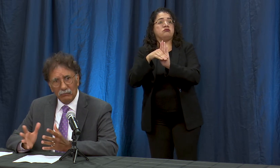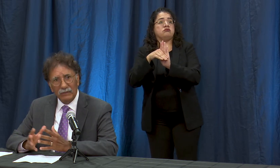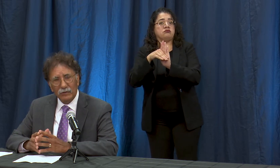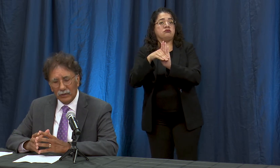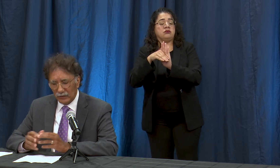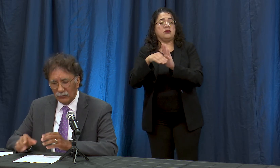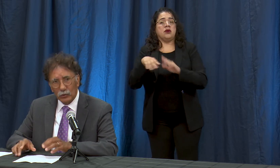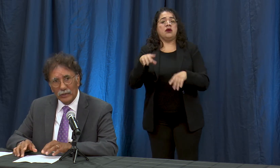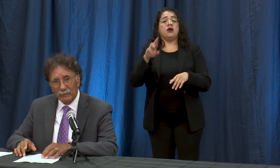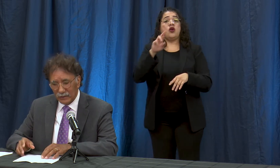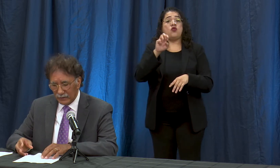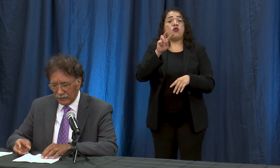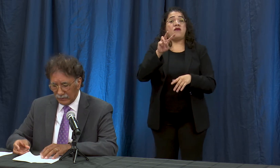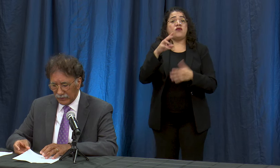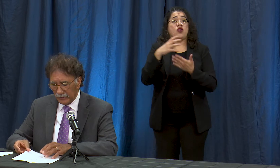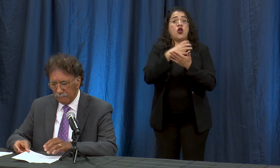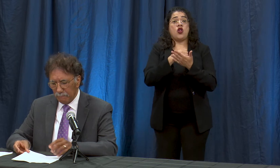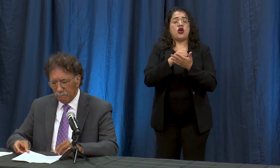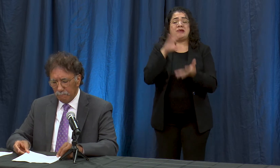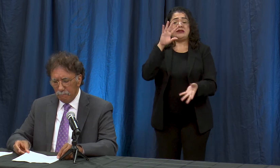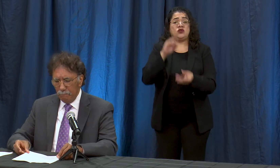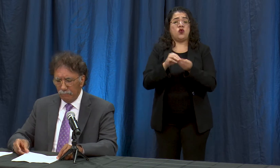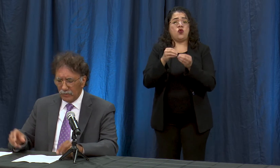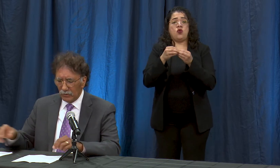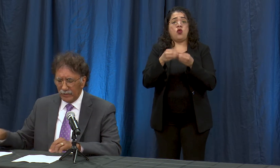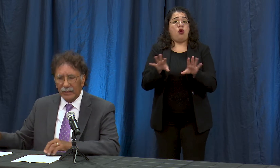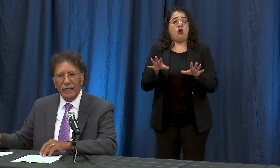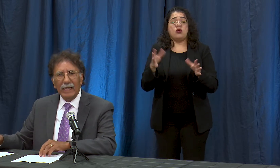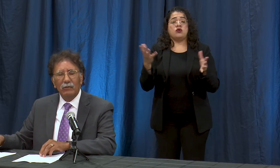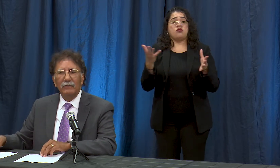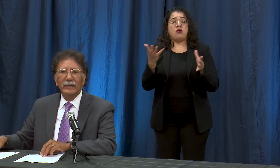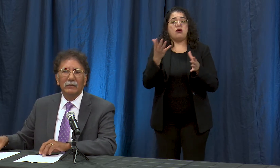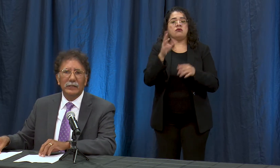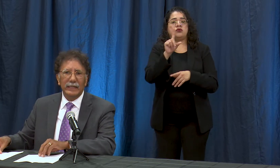a revenue loss of 20 million dollars. So the collateral effect of what that